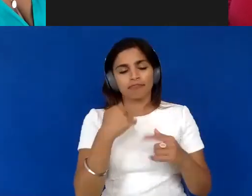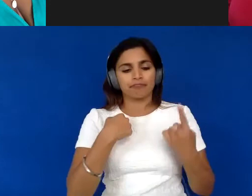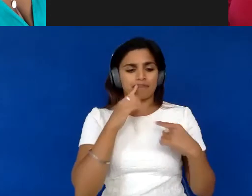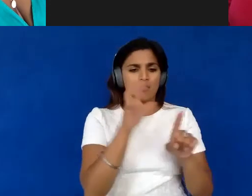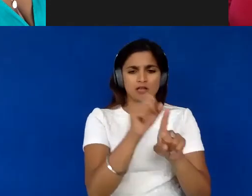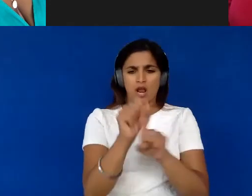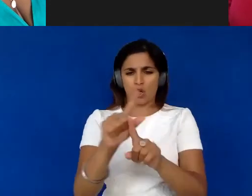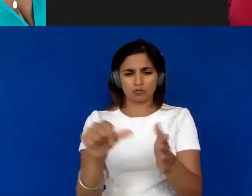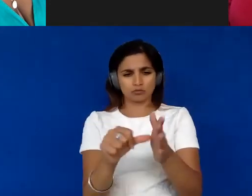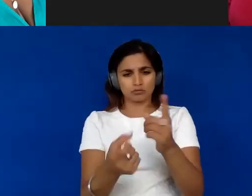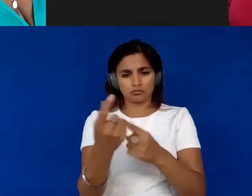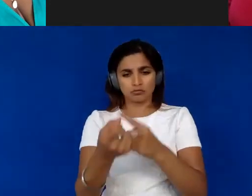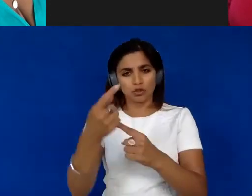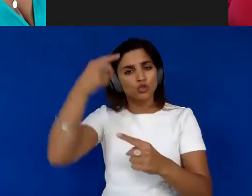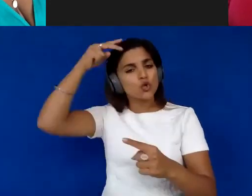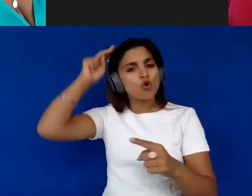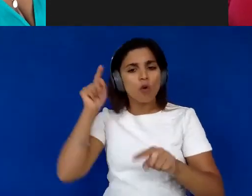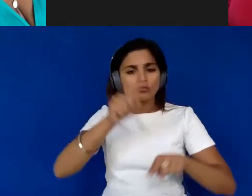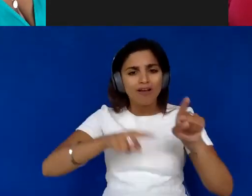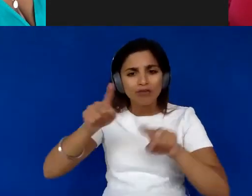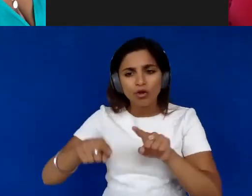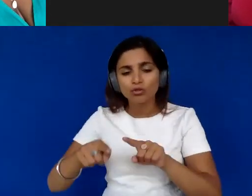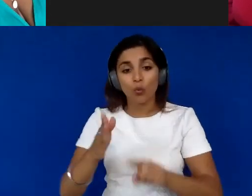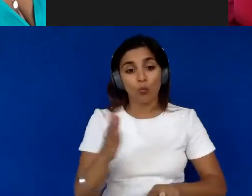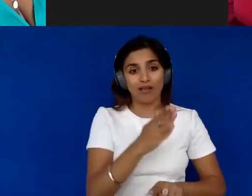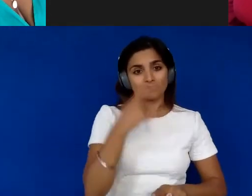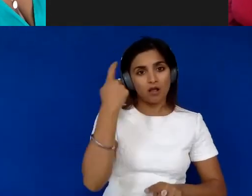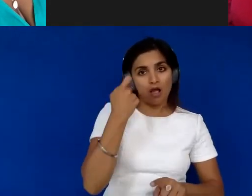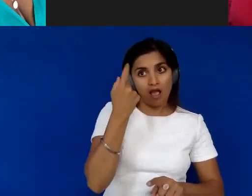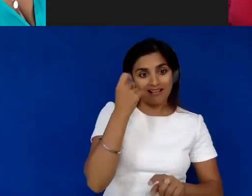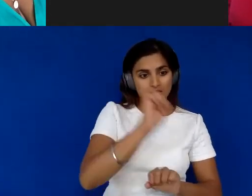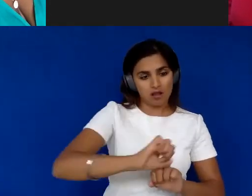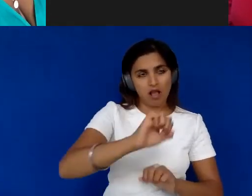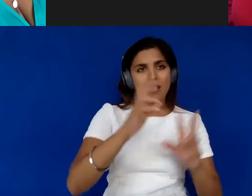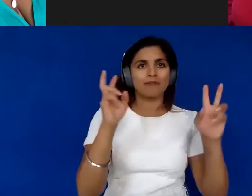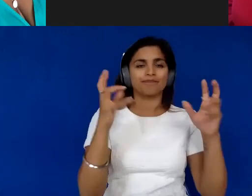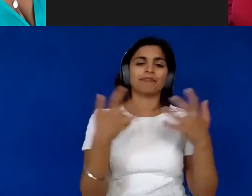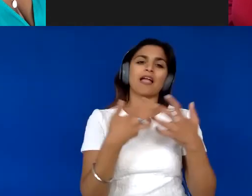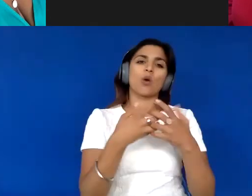neurodivergence in Western ideas of socializing and Western ideas of